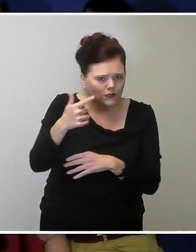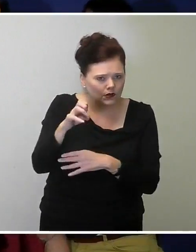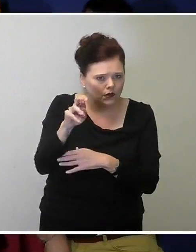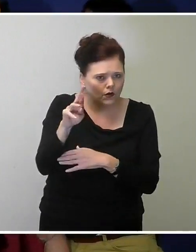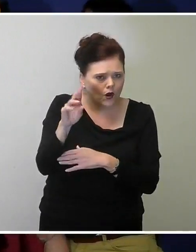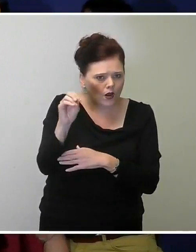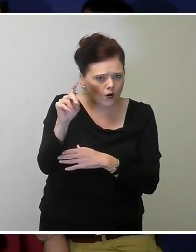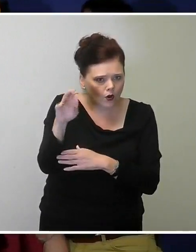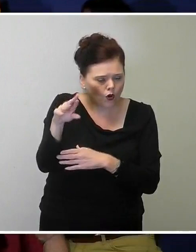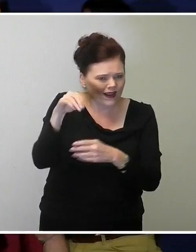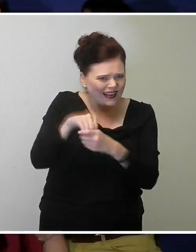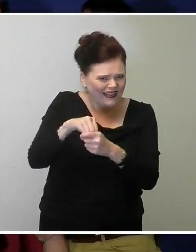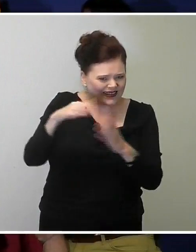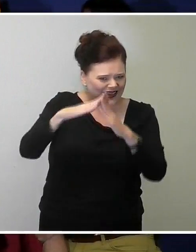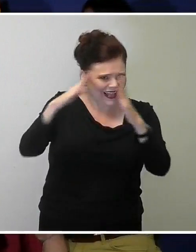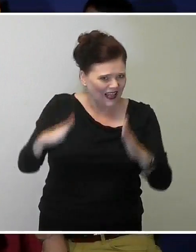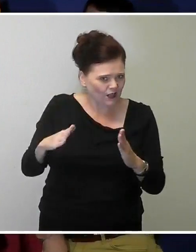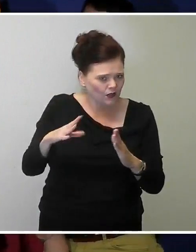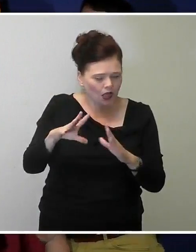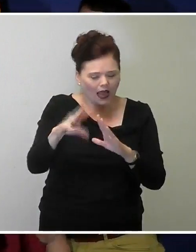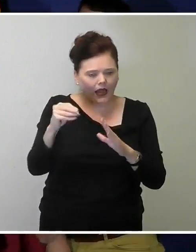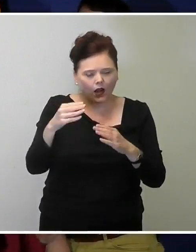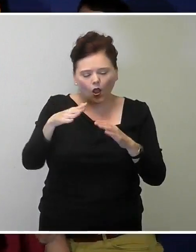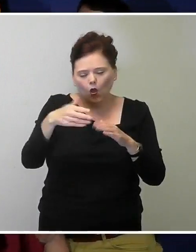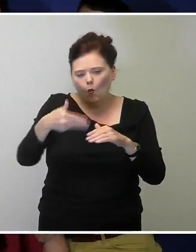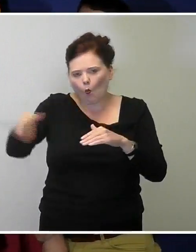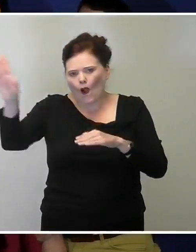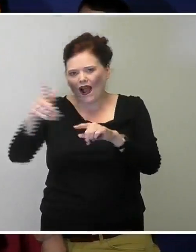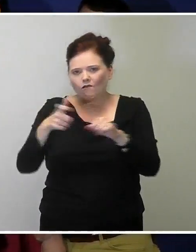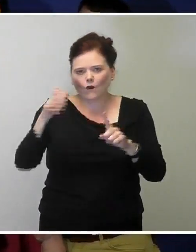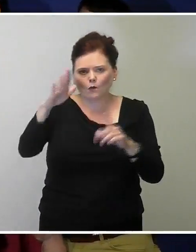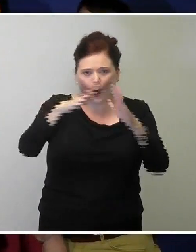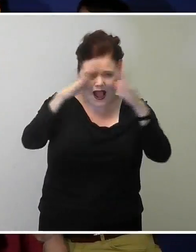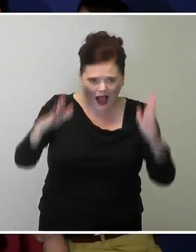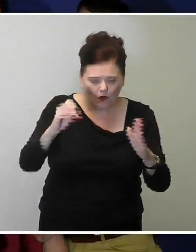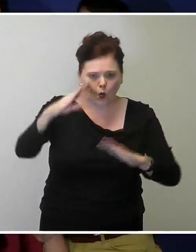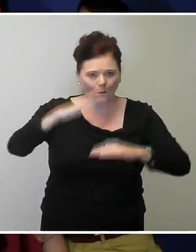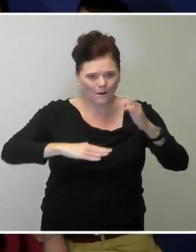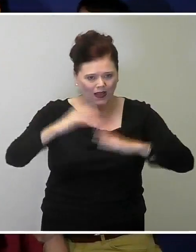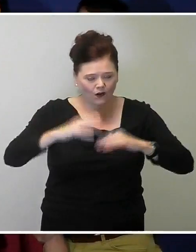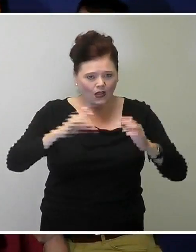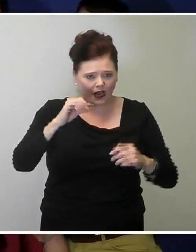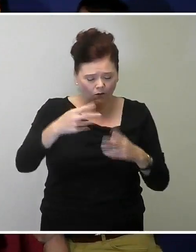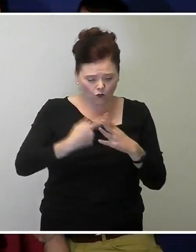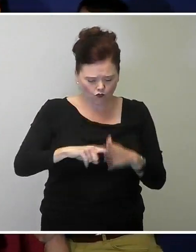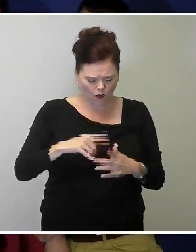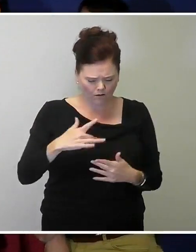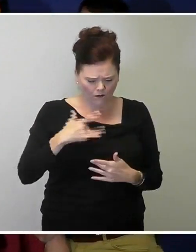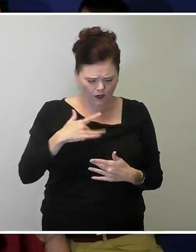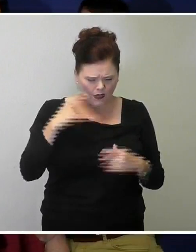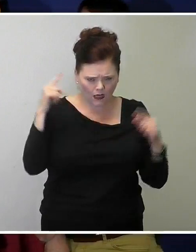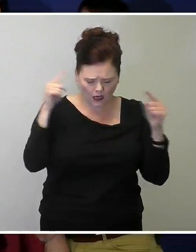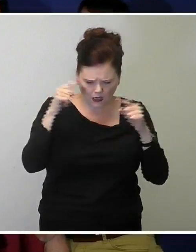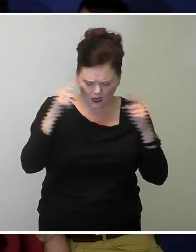CAN'T SEE, SMELL OR TASTE. DON'T OPERATE A GENERATOR NEAR YOUR WINDOW IN THE HOME.